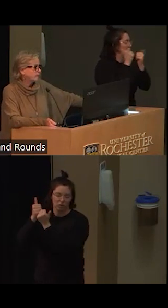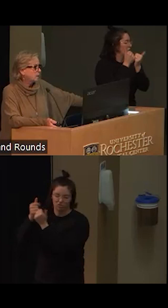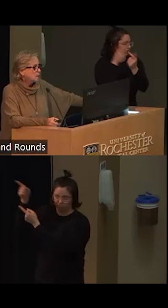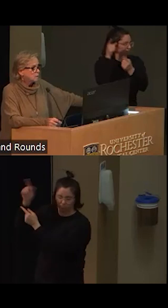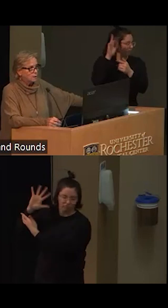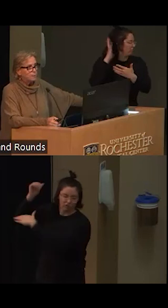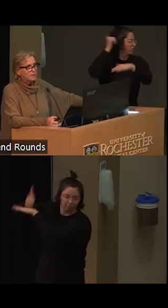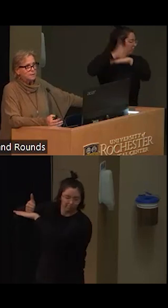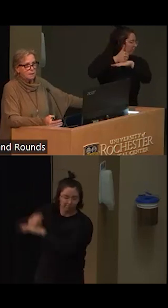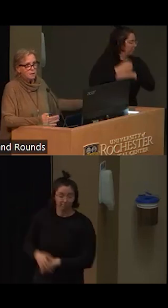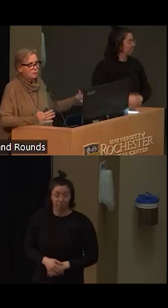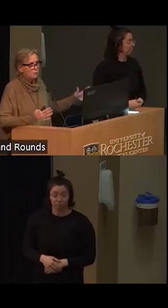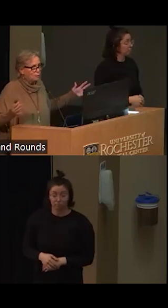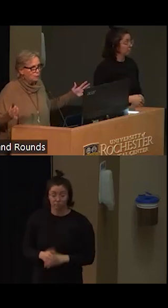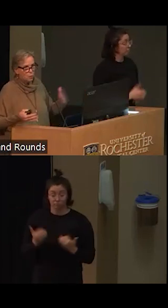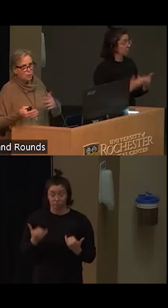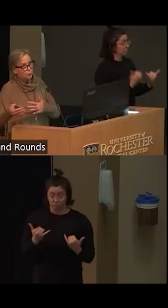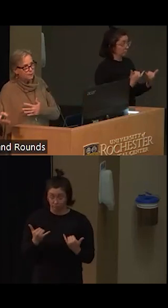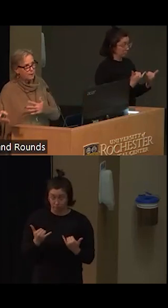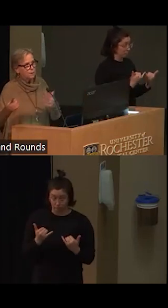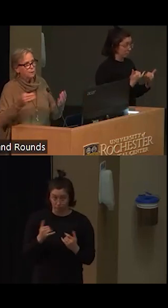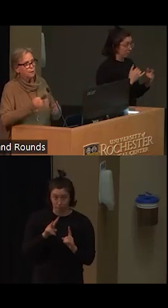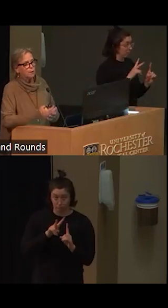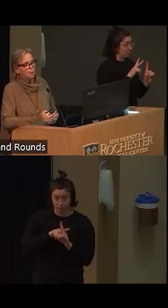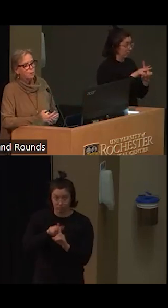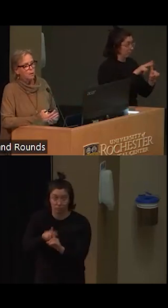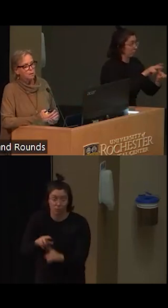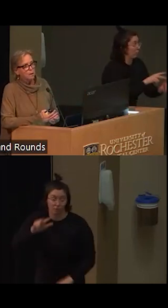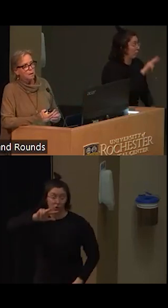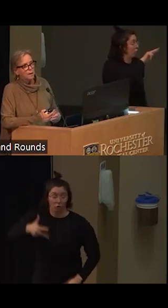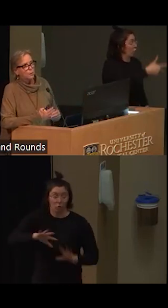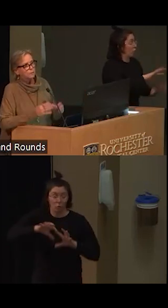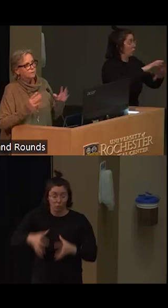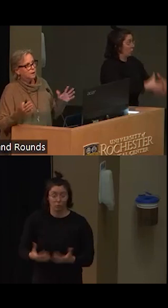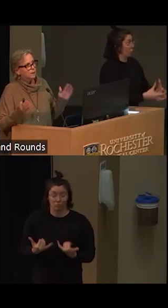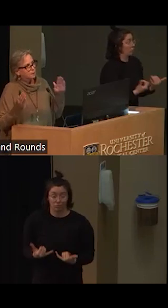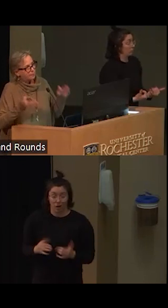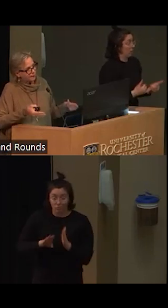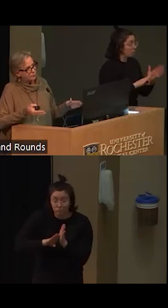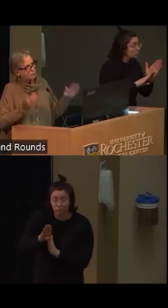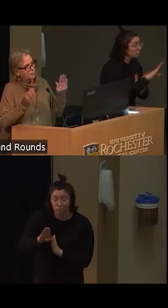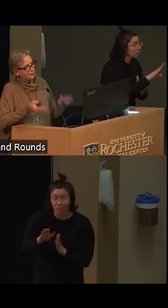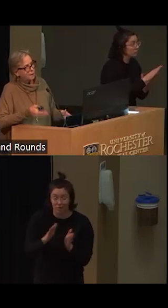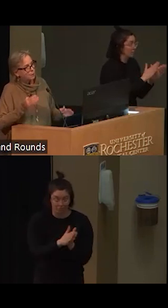so implementation over the course we're now in our third cohort that we've developed a binder that